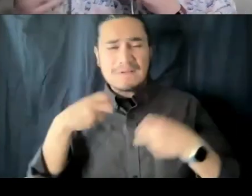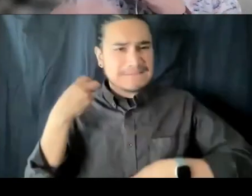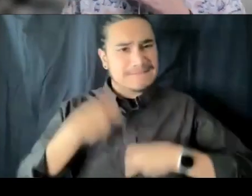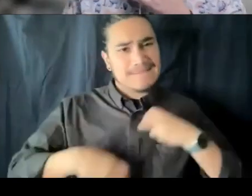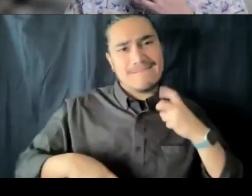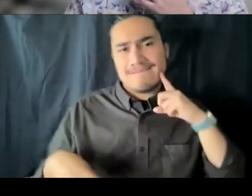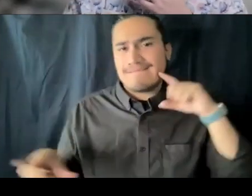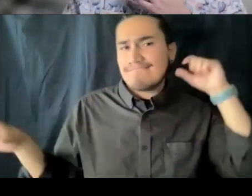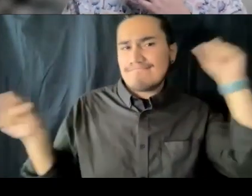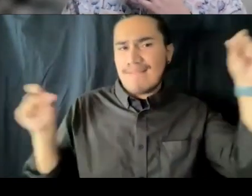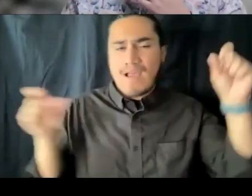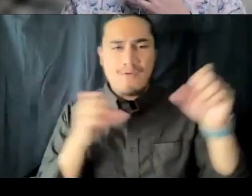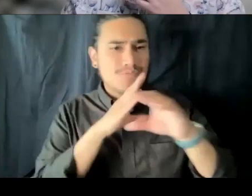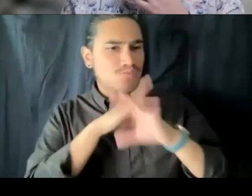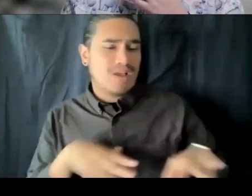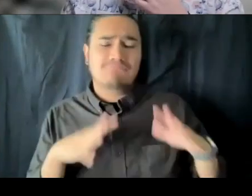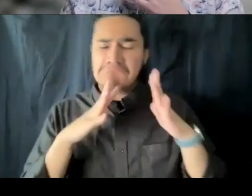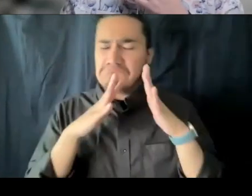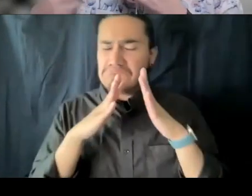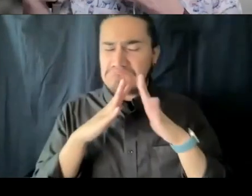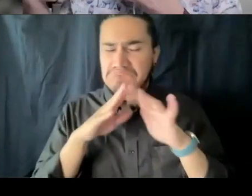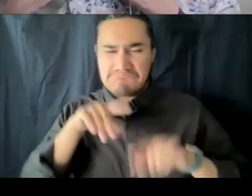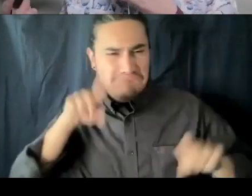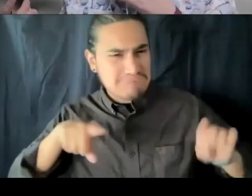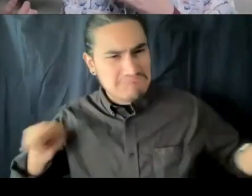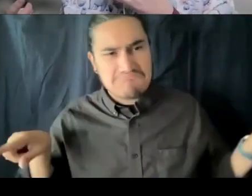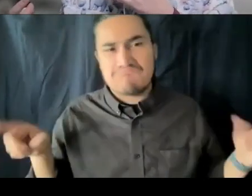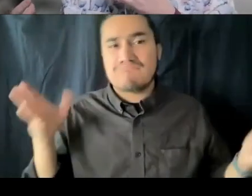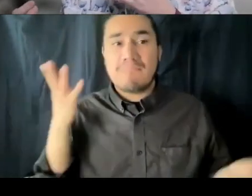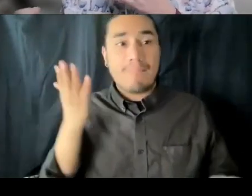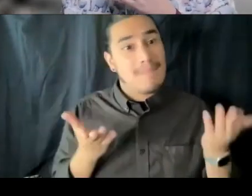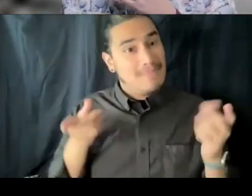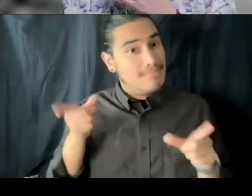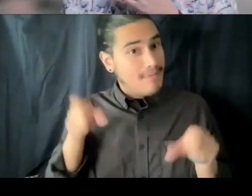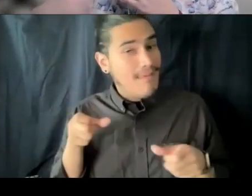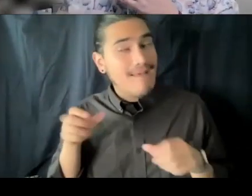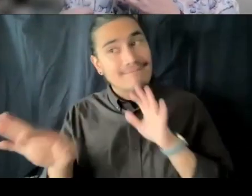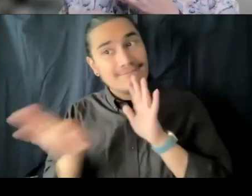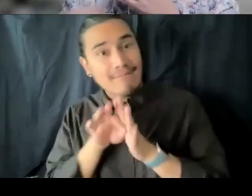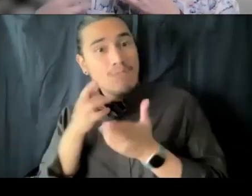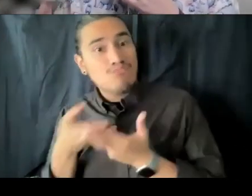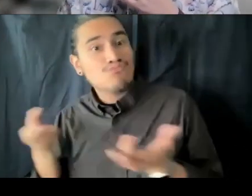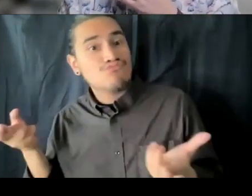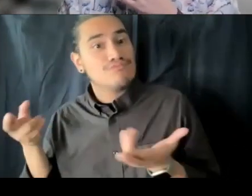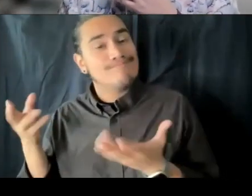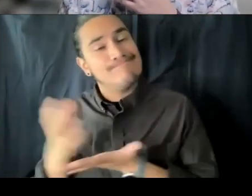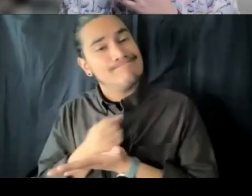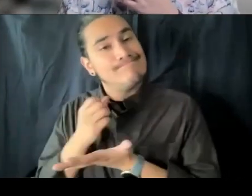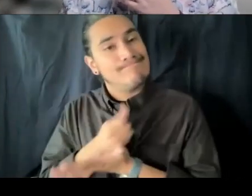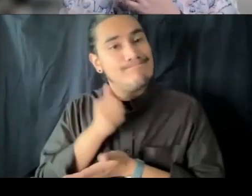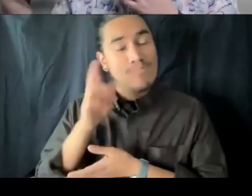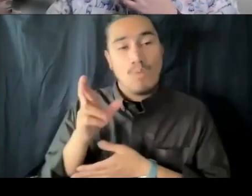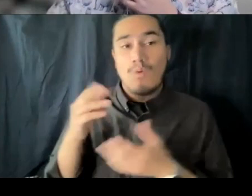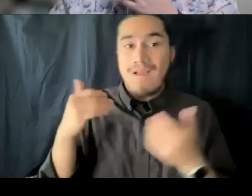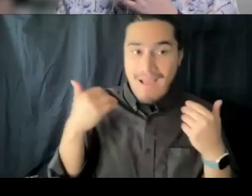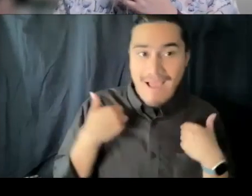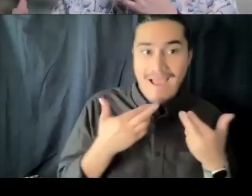they might be quiet, they might be resourceful, or they might be well resourced having a, you know,